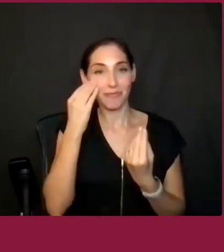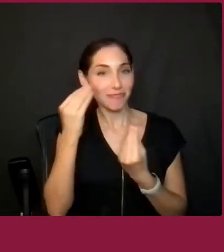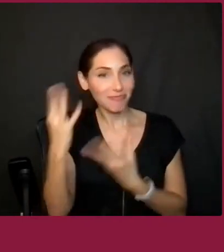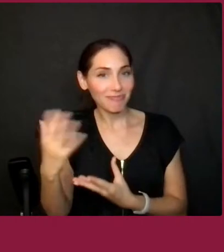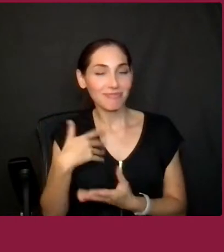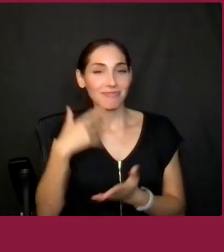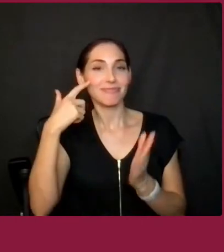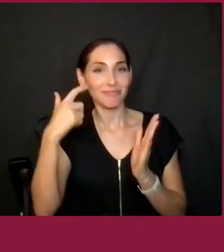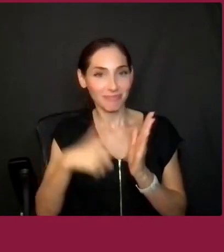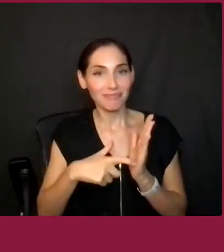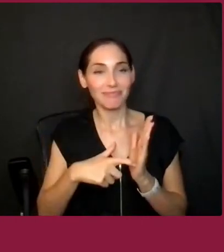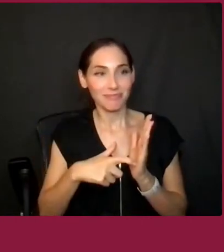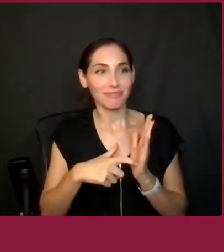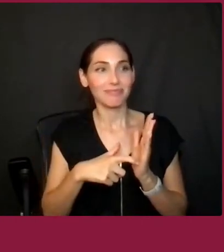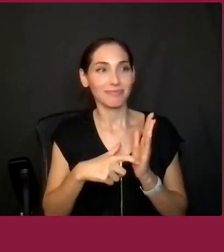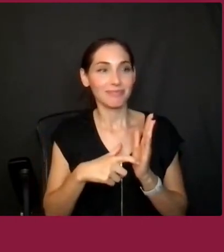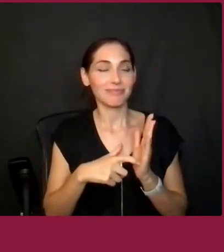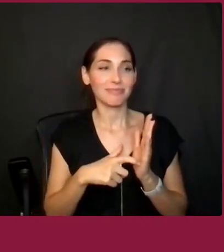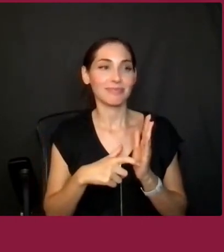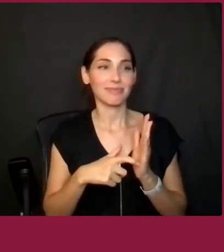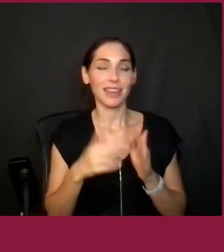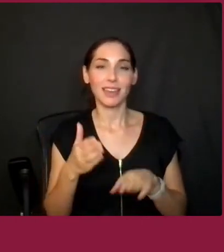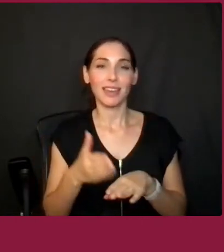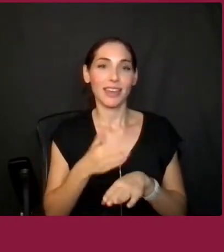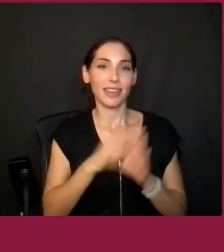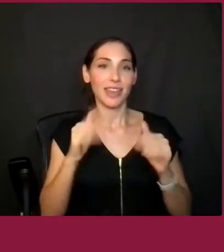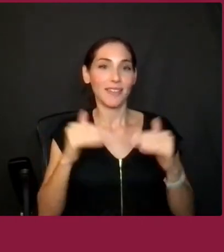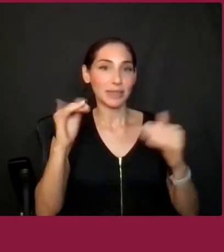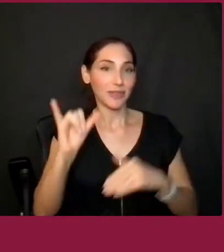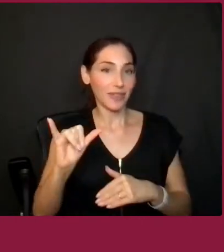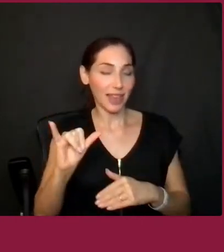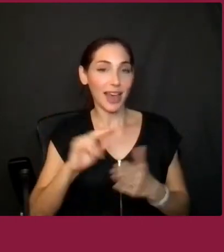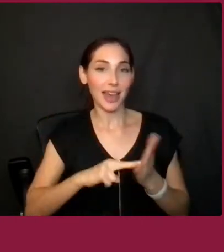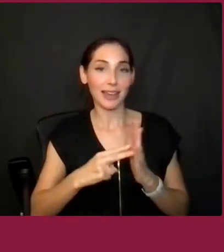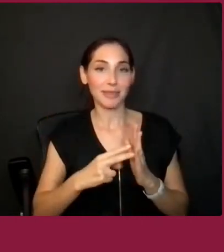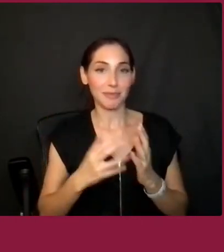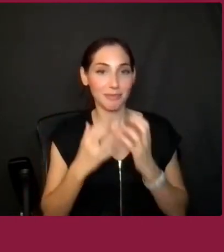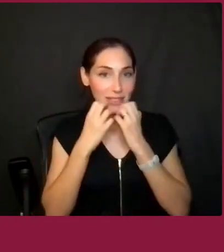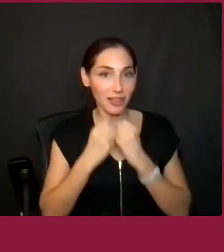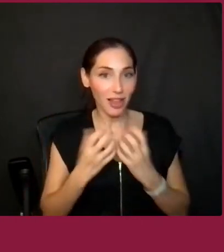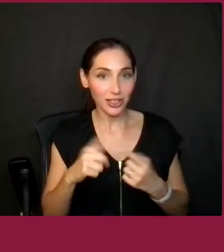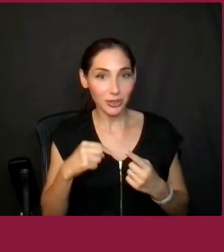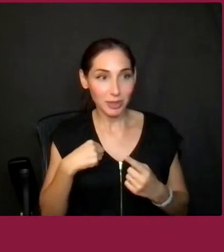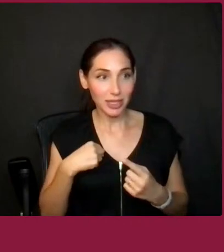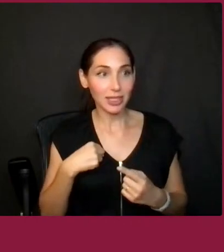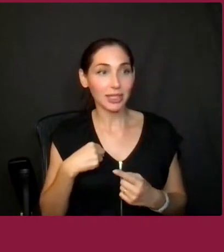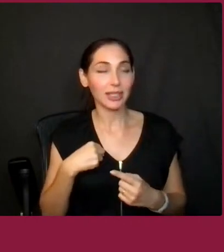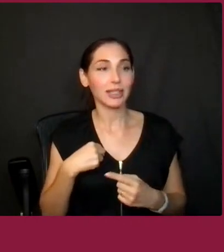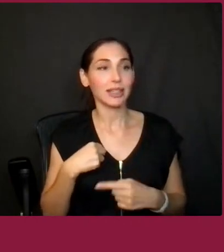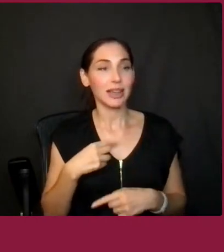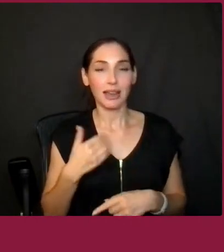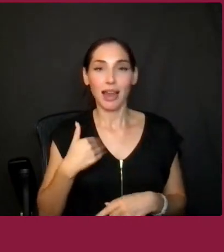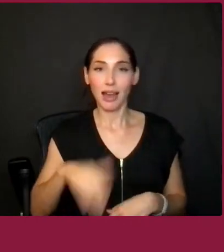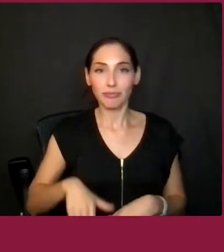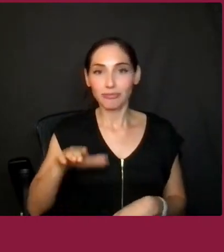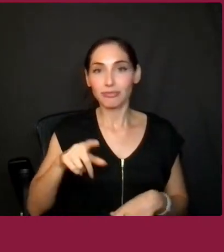and, uh, the advancement of that means a lot to me. I was a kid who wore hearing aids, so it matters,